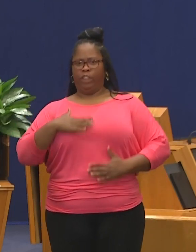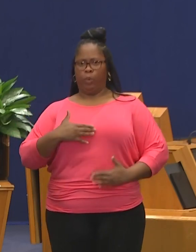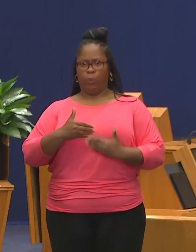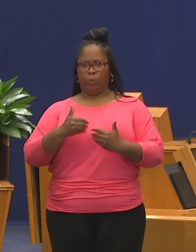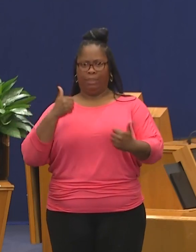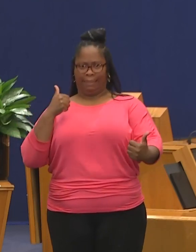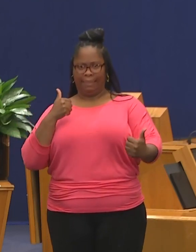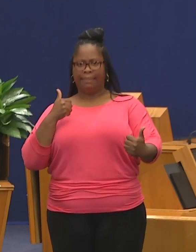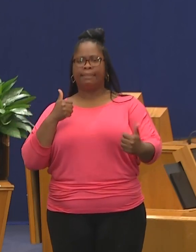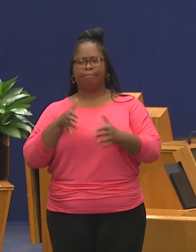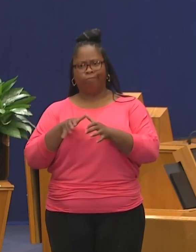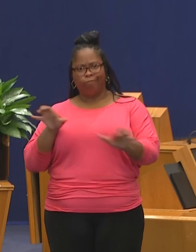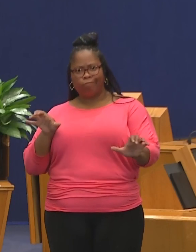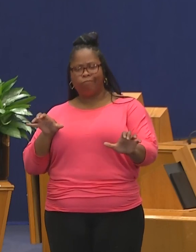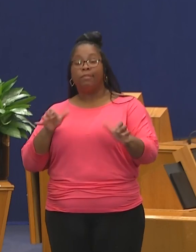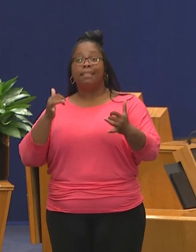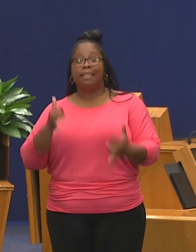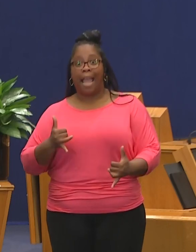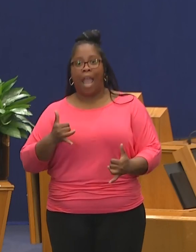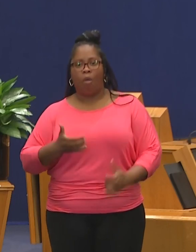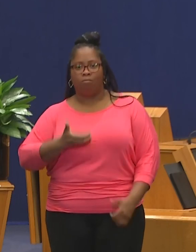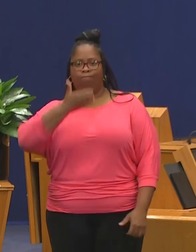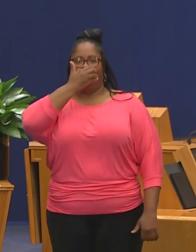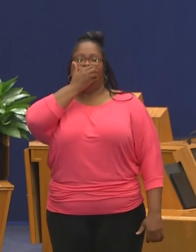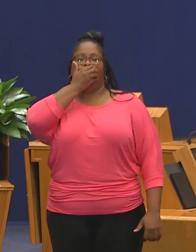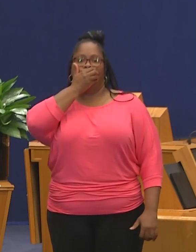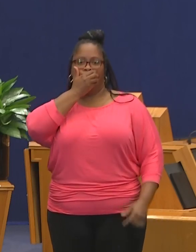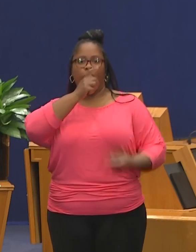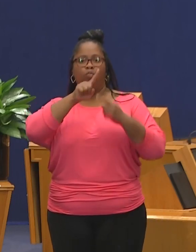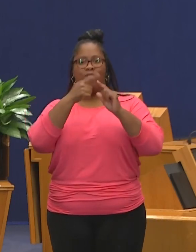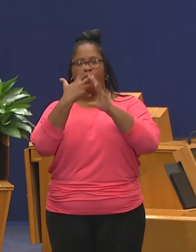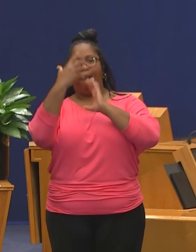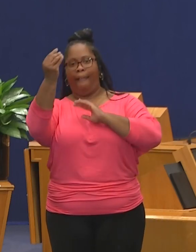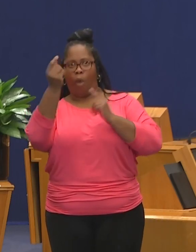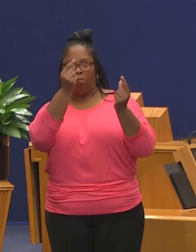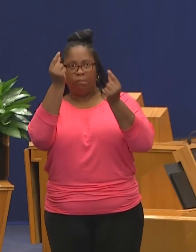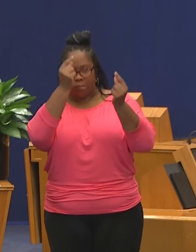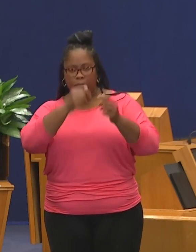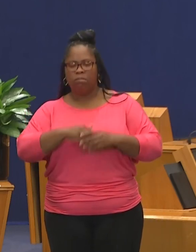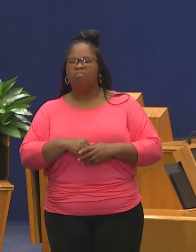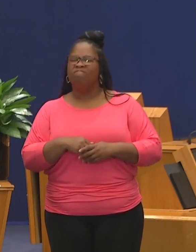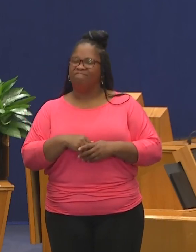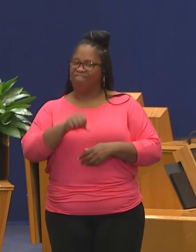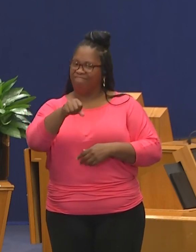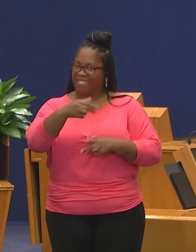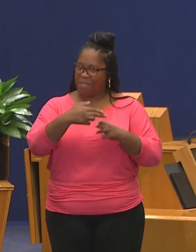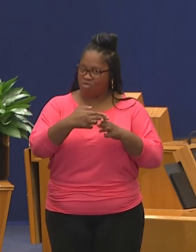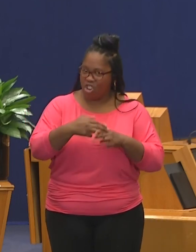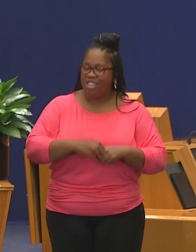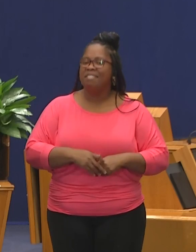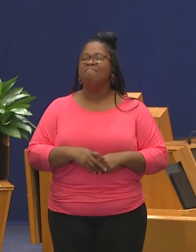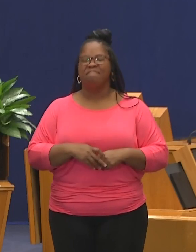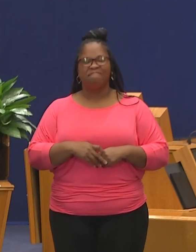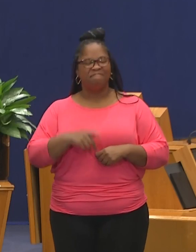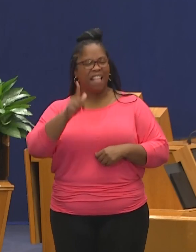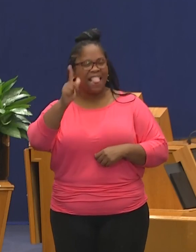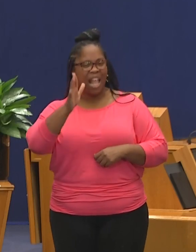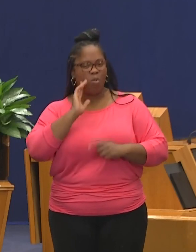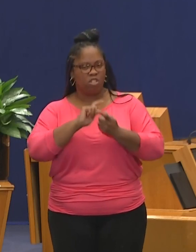FROM OTHERS AND NOW YOU'VE ADOPTED WEARING A CLOTH FACE COVERING WHEN YOU MUST BE OUT.